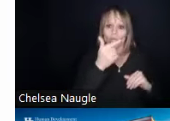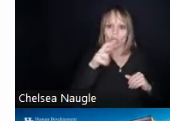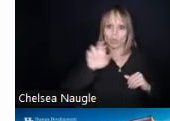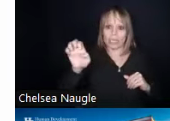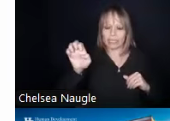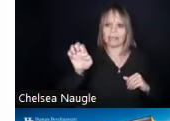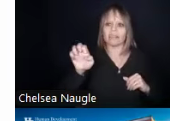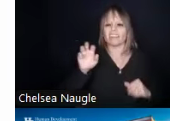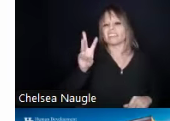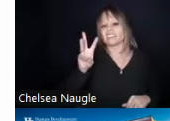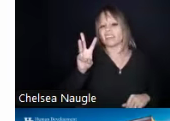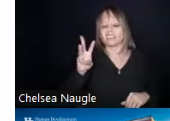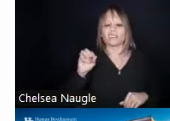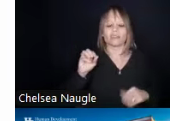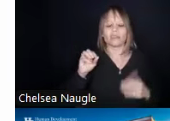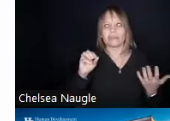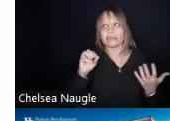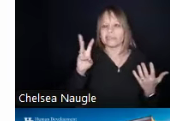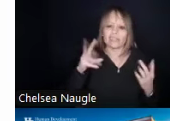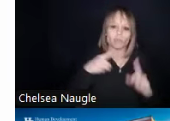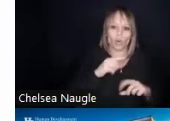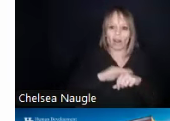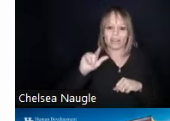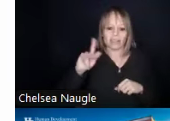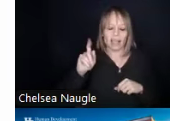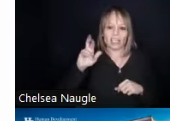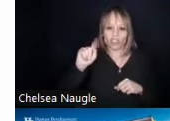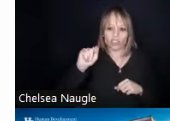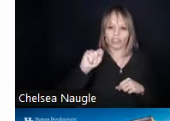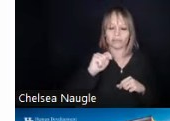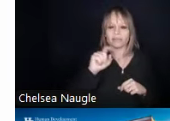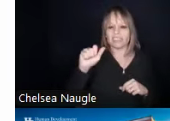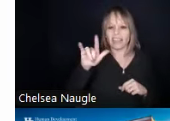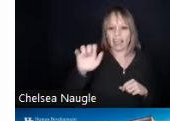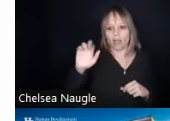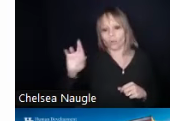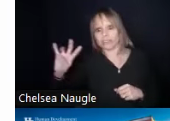or seven being, you know, strongly agree. Uh and so you see there a number of things that are uh split between